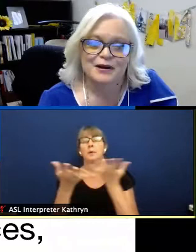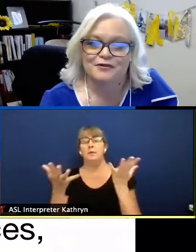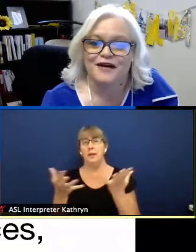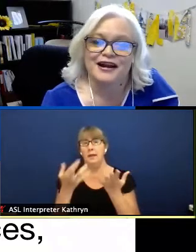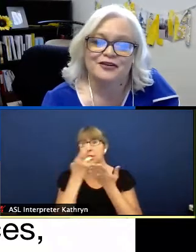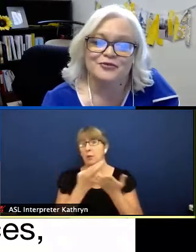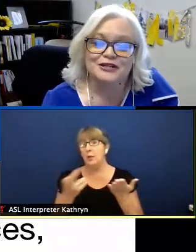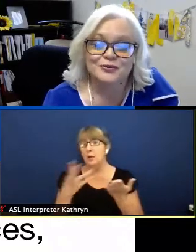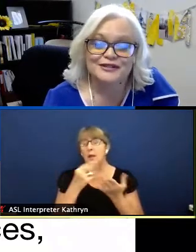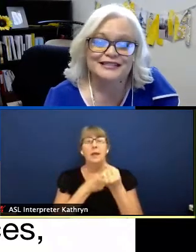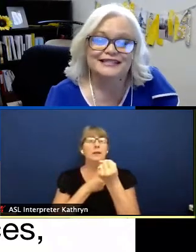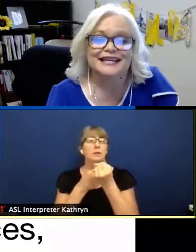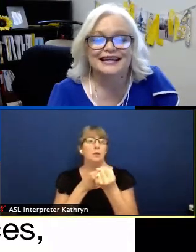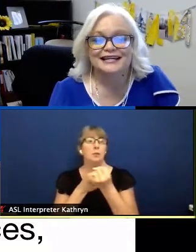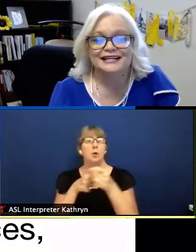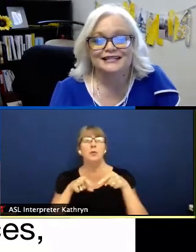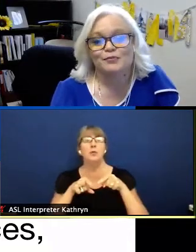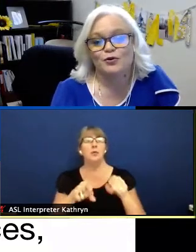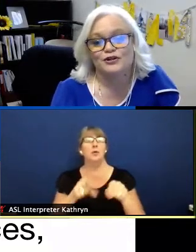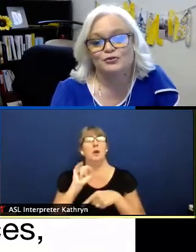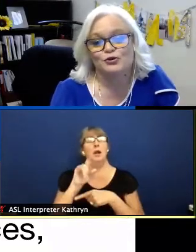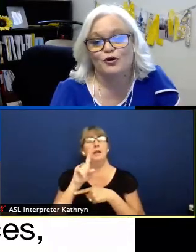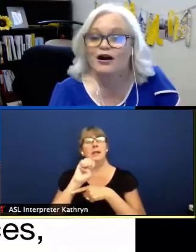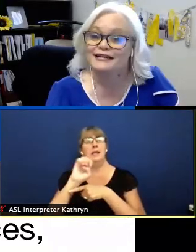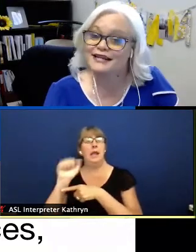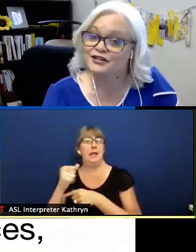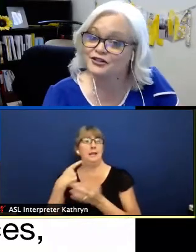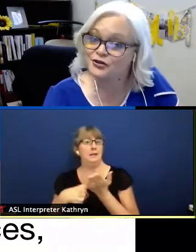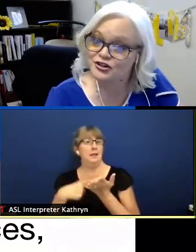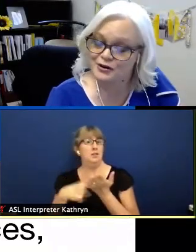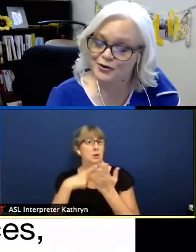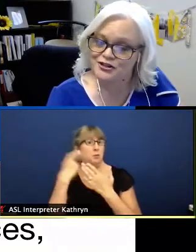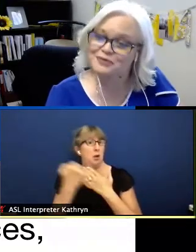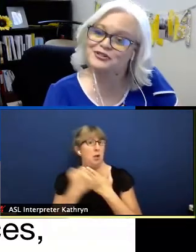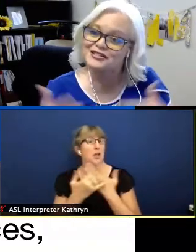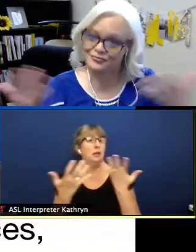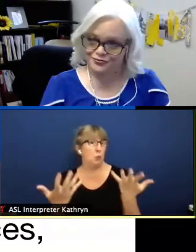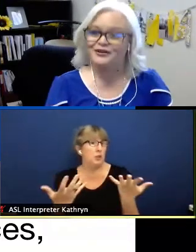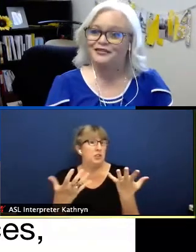providing resources and support through our IDEA discretionary projects which is a lot